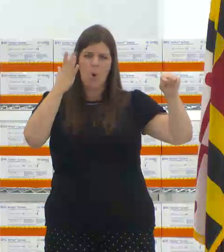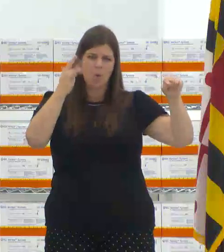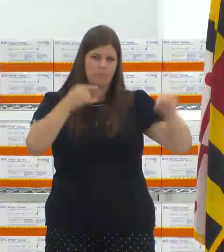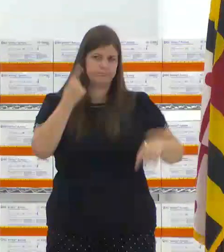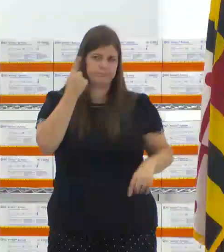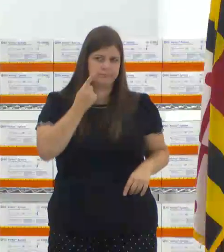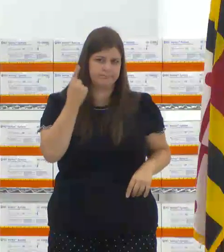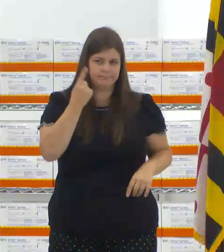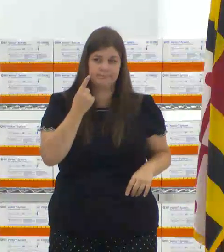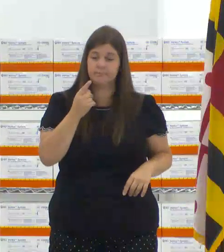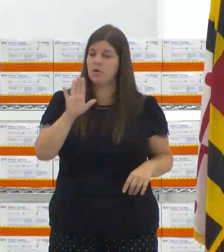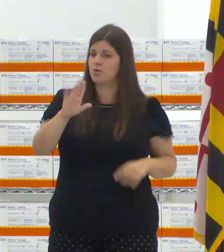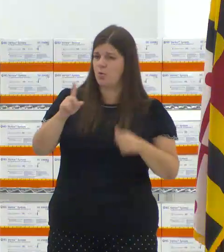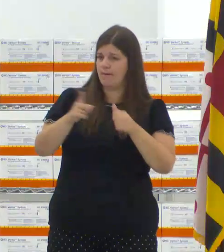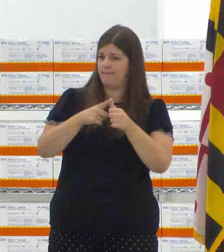[indiscernible]